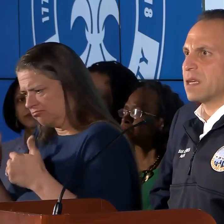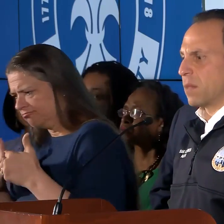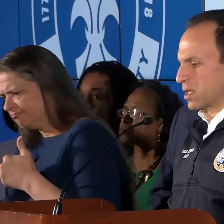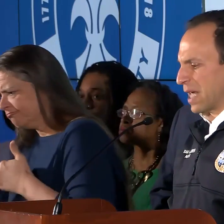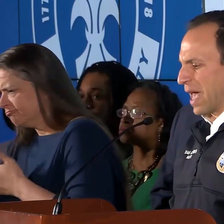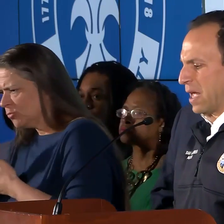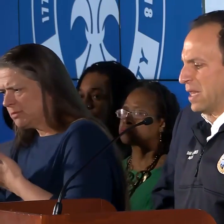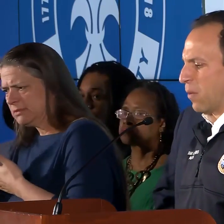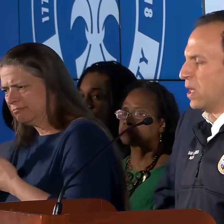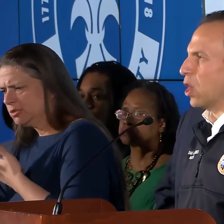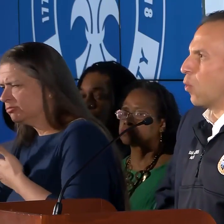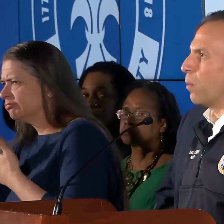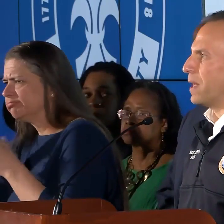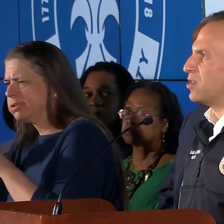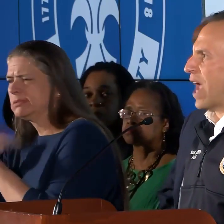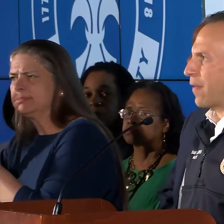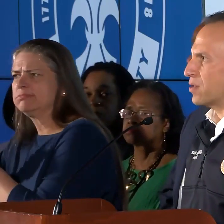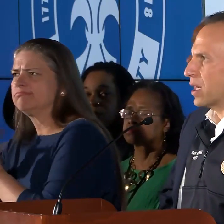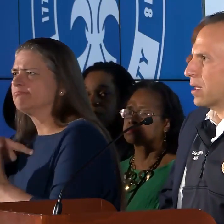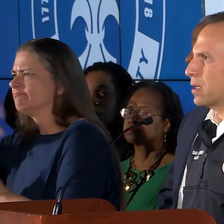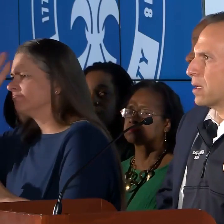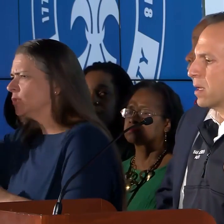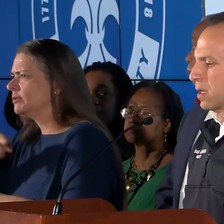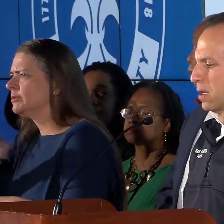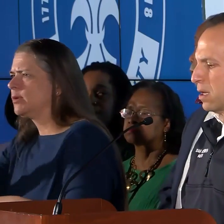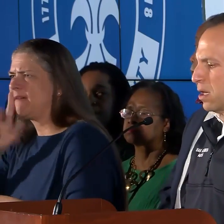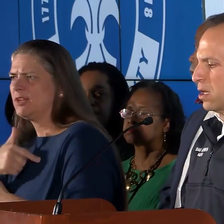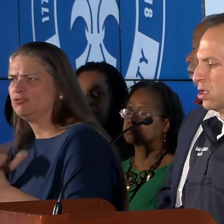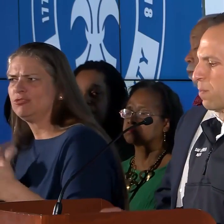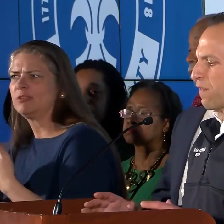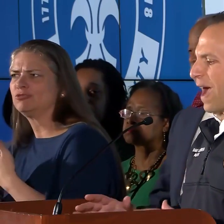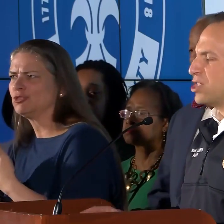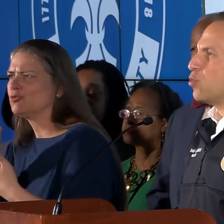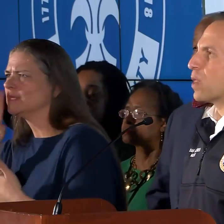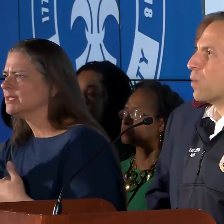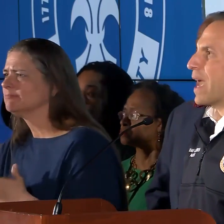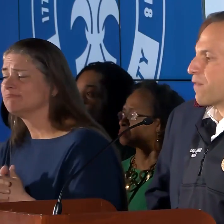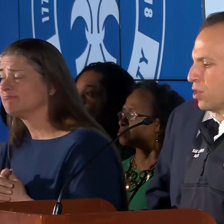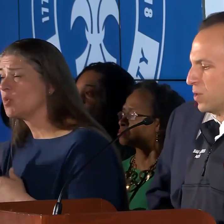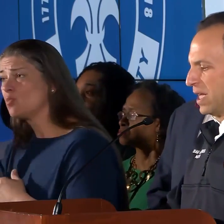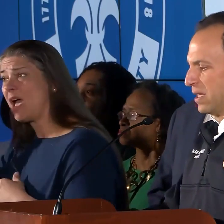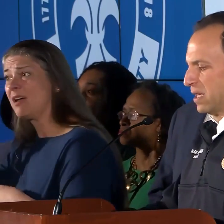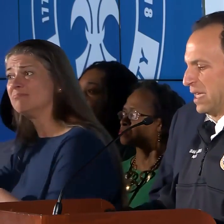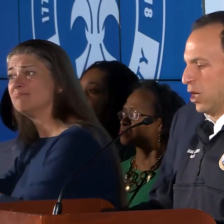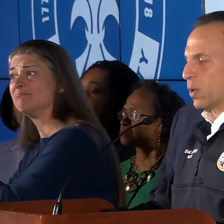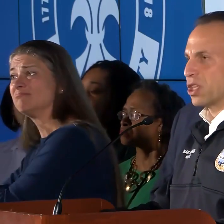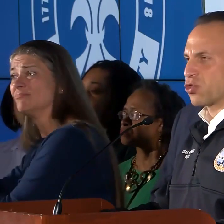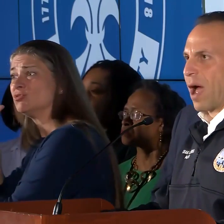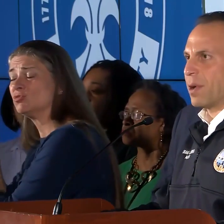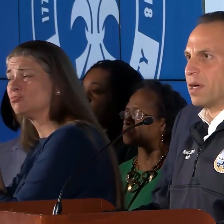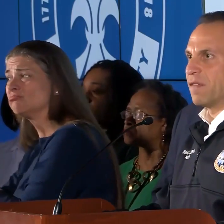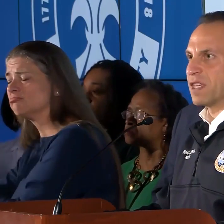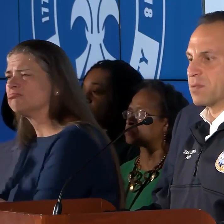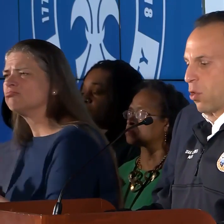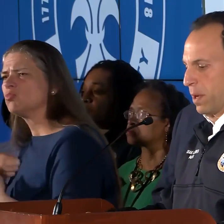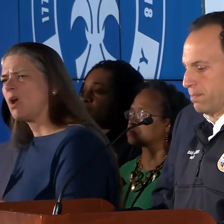and months ahead that we know will be challenging to provide you with whatever you need to deal with the trauma of this moment.